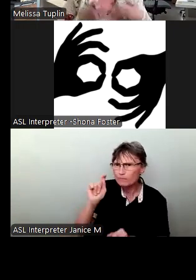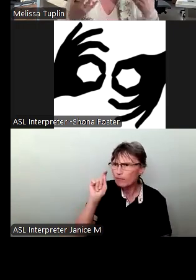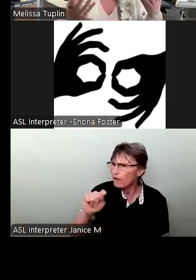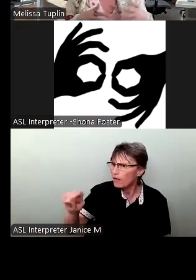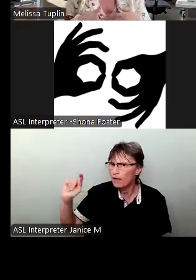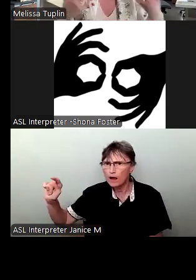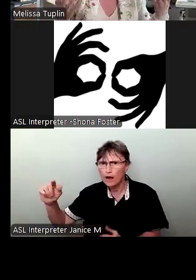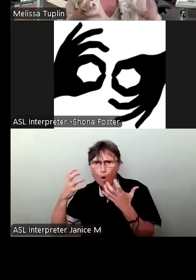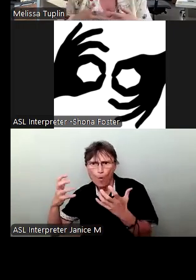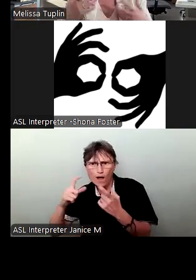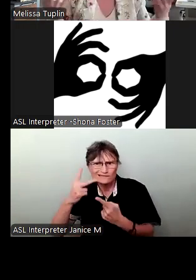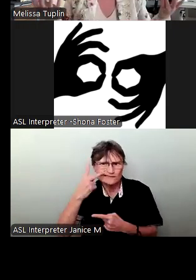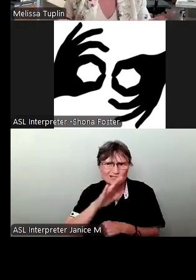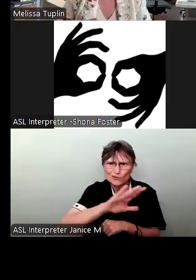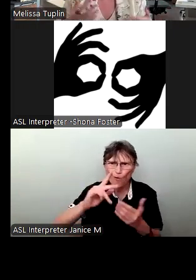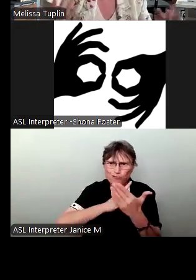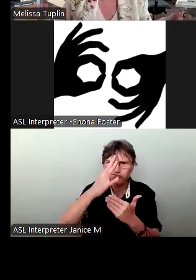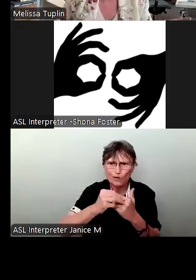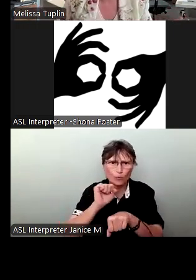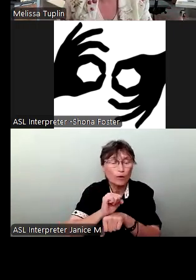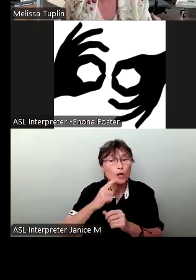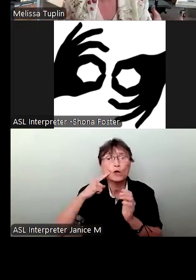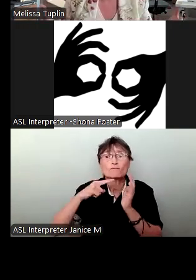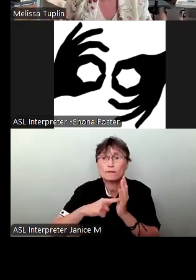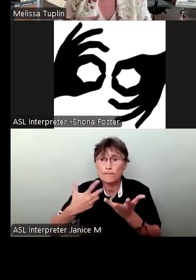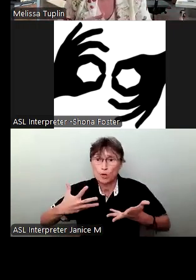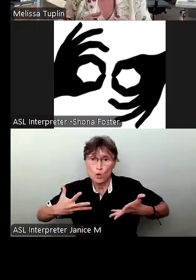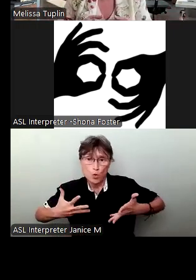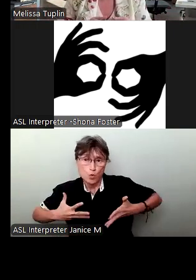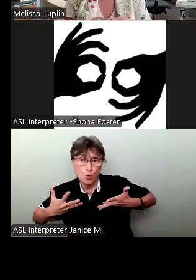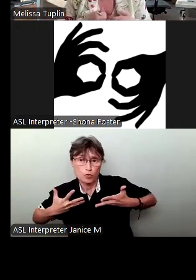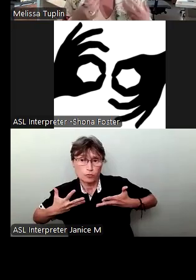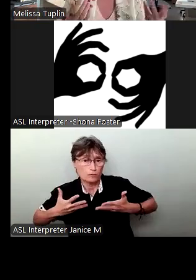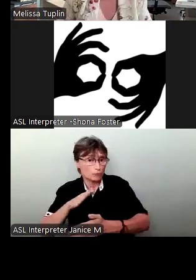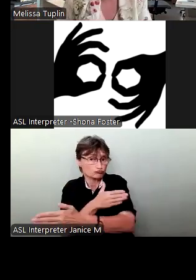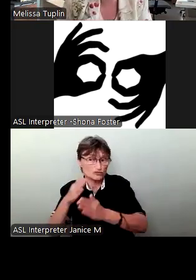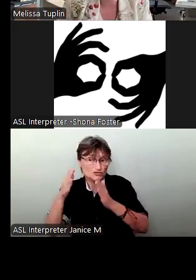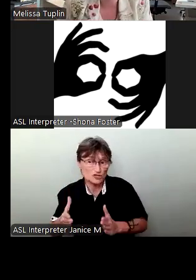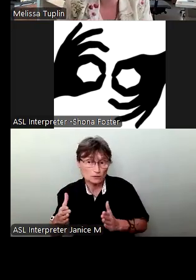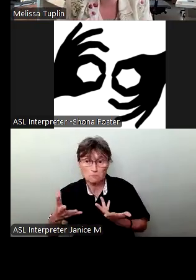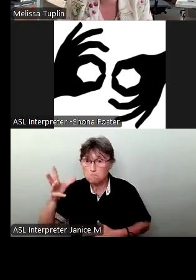Maybe it's the youth musicians and their parents. I don't know, maybe it's emerging artists in a